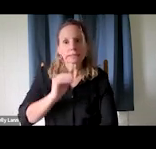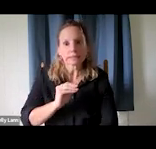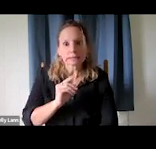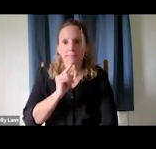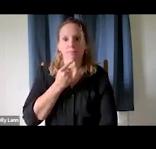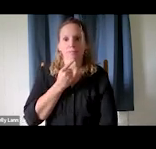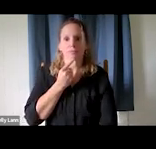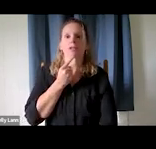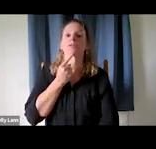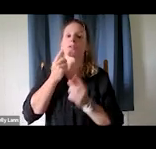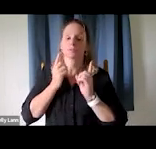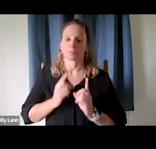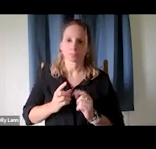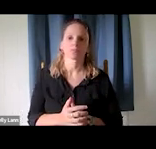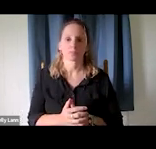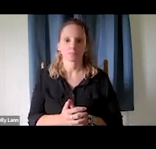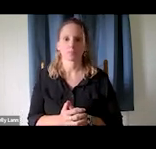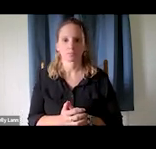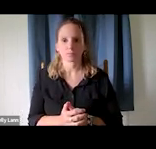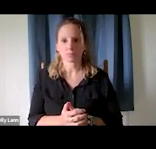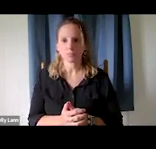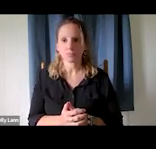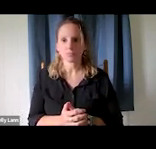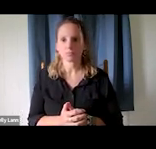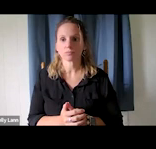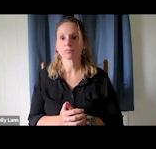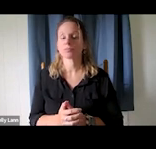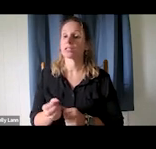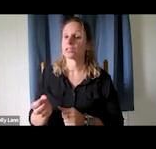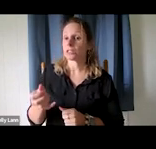from depression. He went back to drinking again